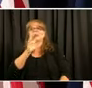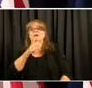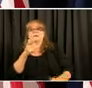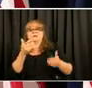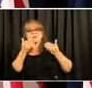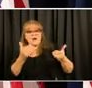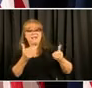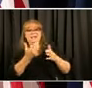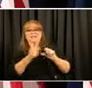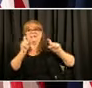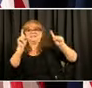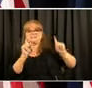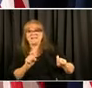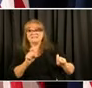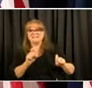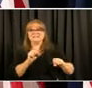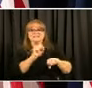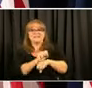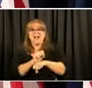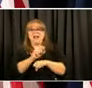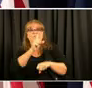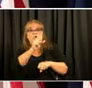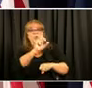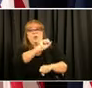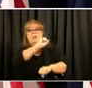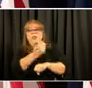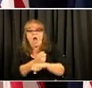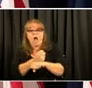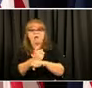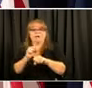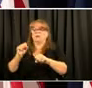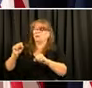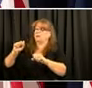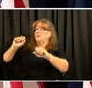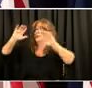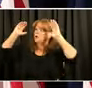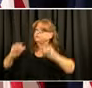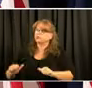so this is the opposite of the more testing there is the the more restrictions go away so